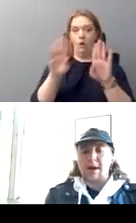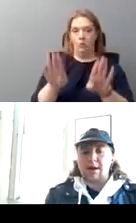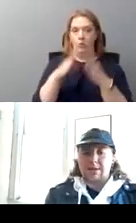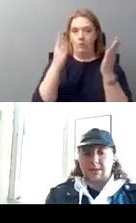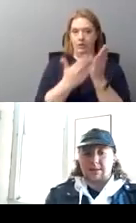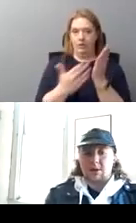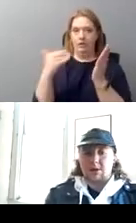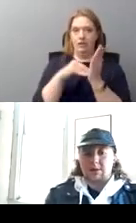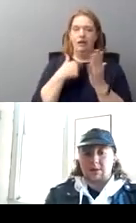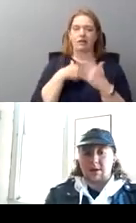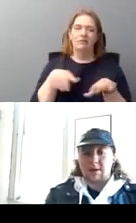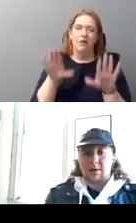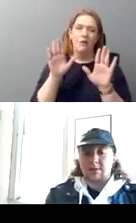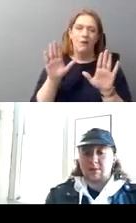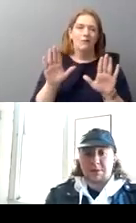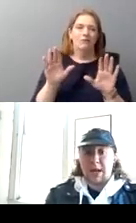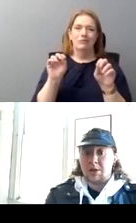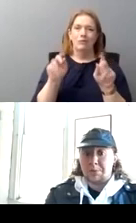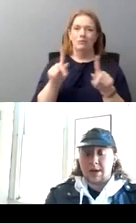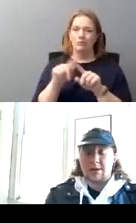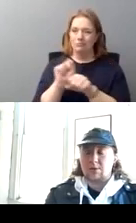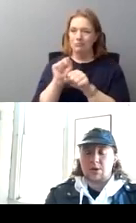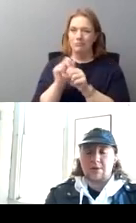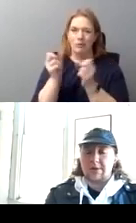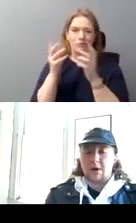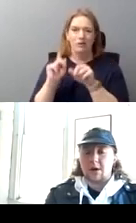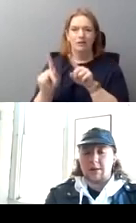many fantastic artists and curators such as Nayland Blake, who's one of my favorite artists,